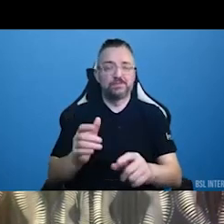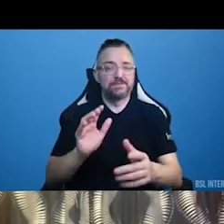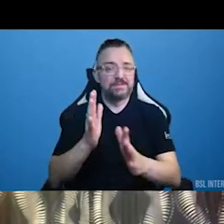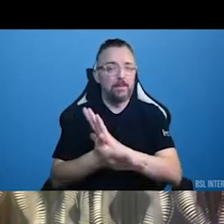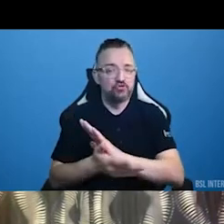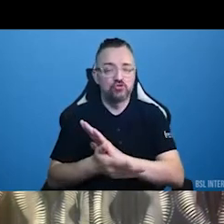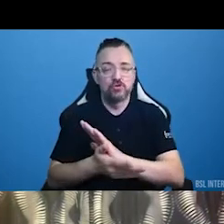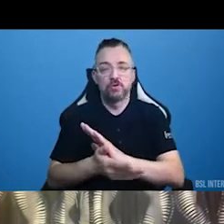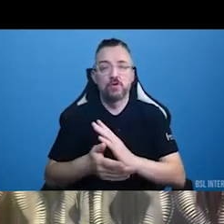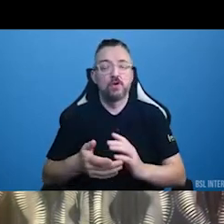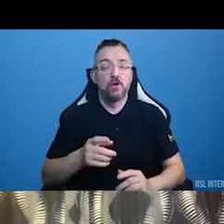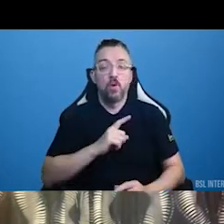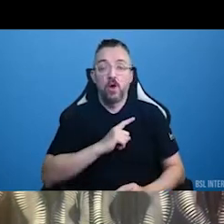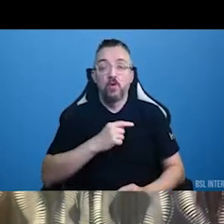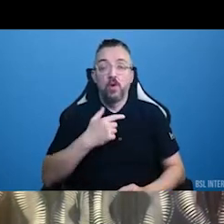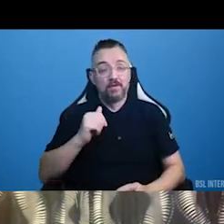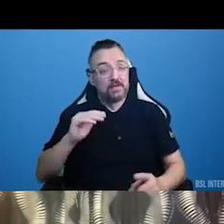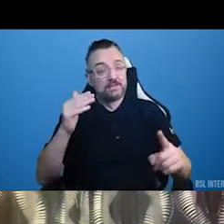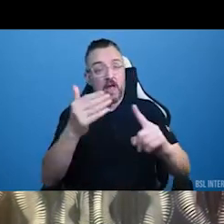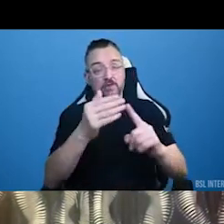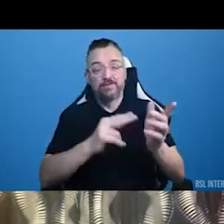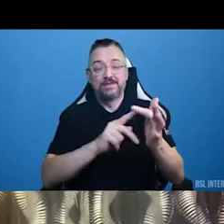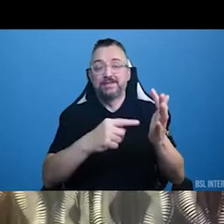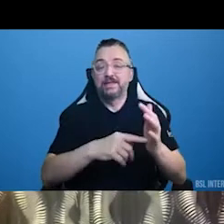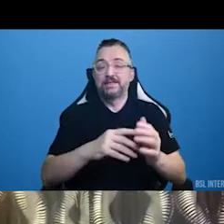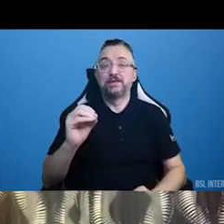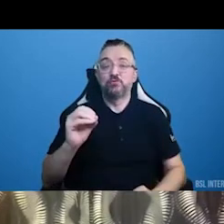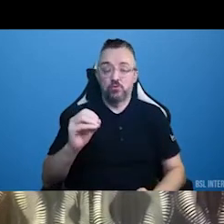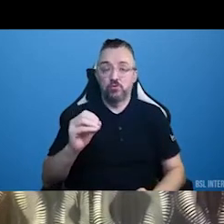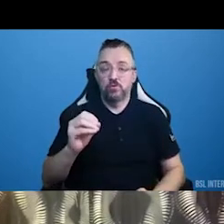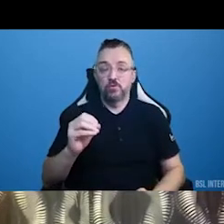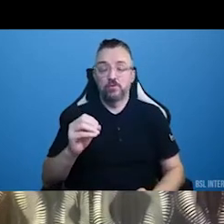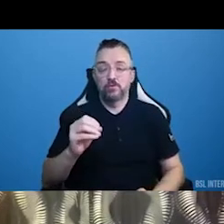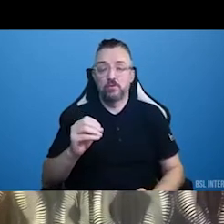Because we have these targets of net zero, which if we take the RCP report seriously,